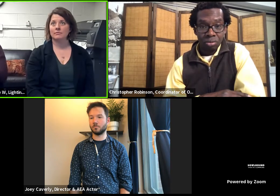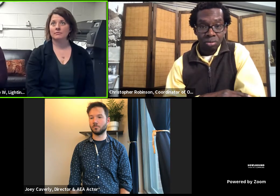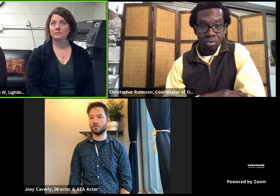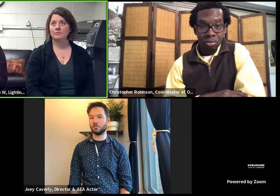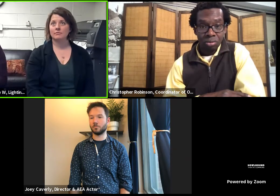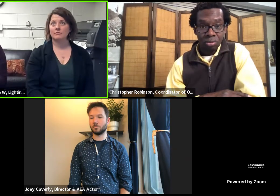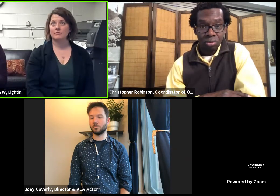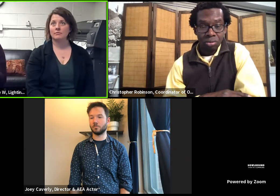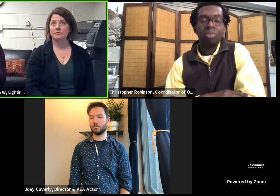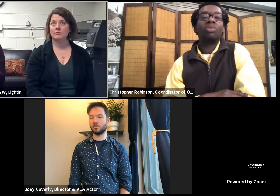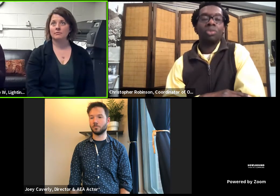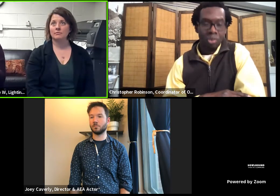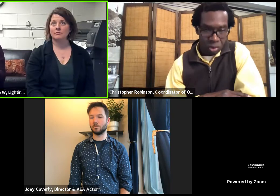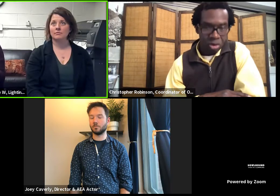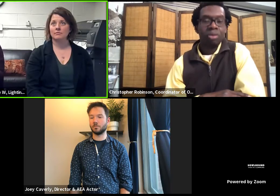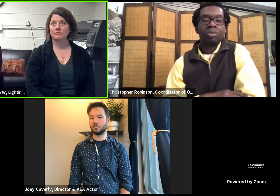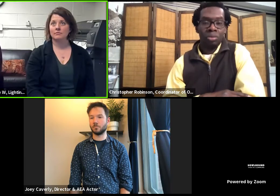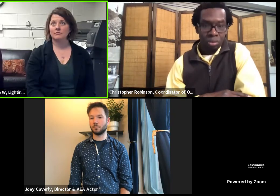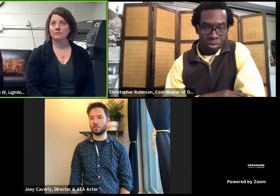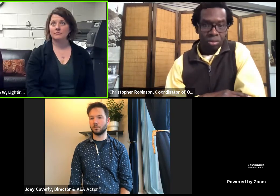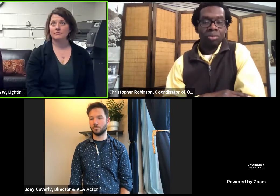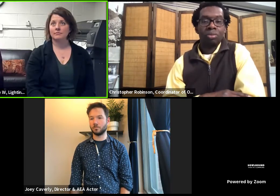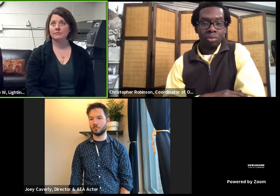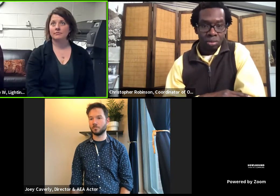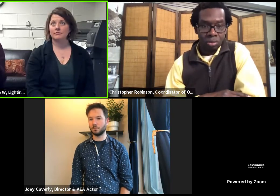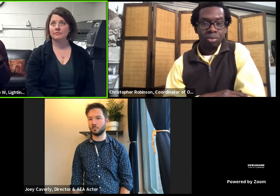with how you assign those backstage tasks